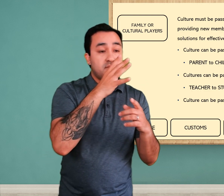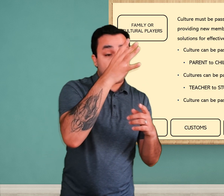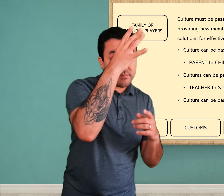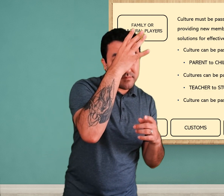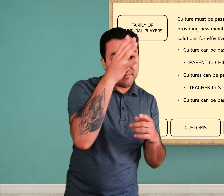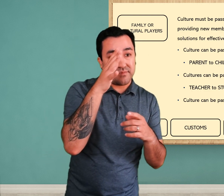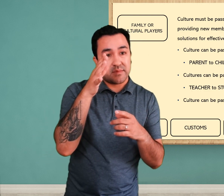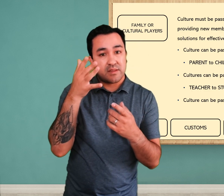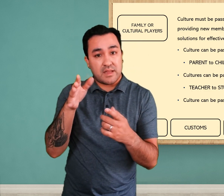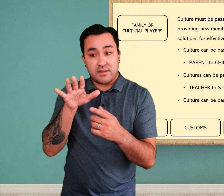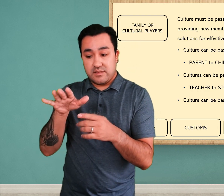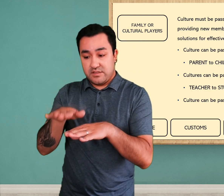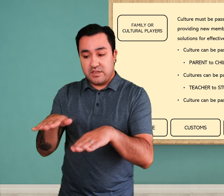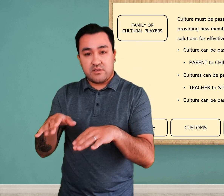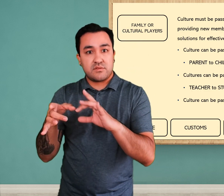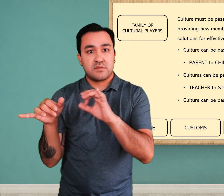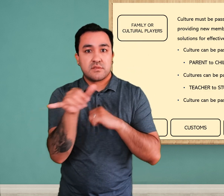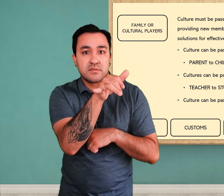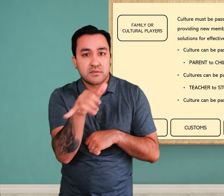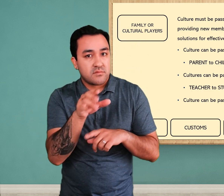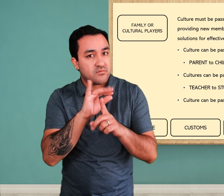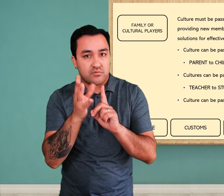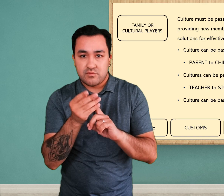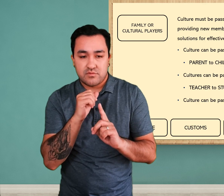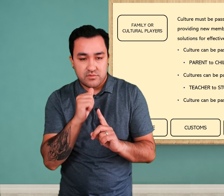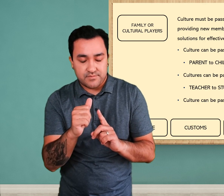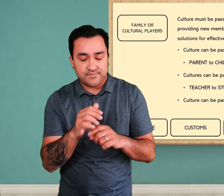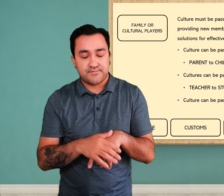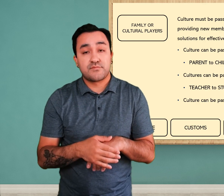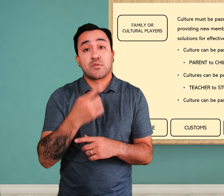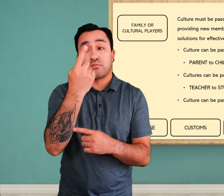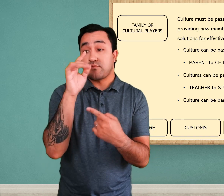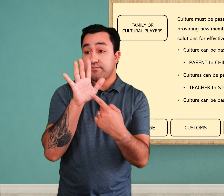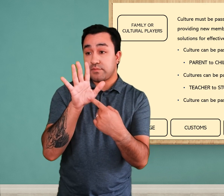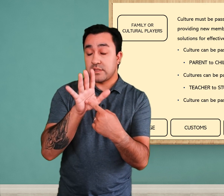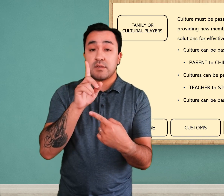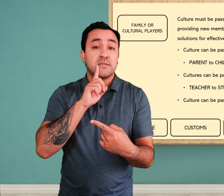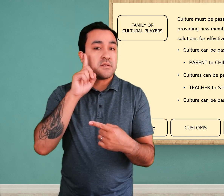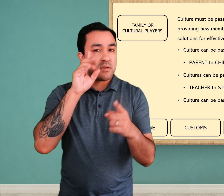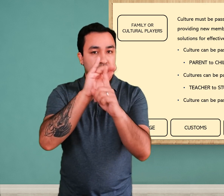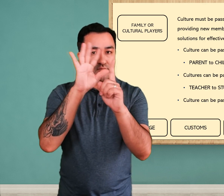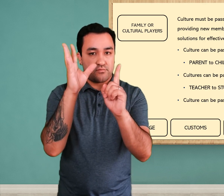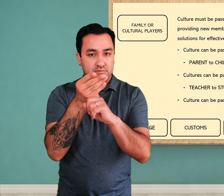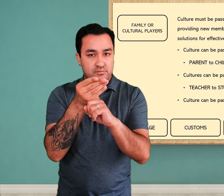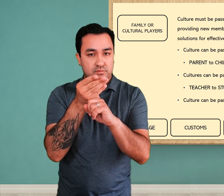culture. One example of this is Deaf Culture.